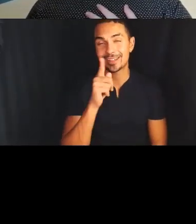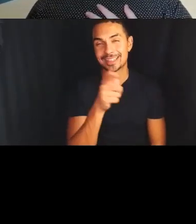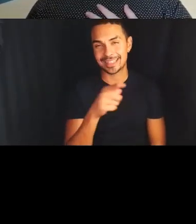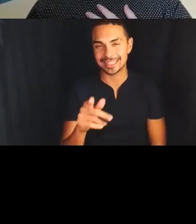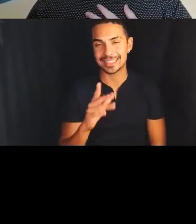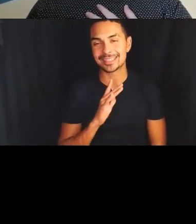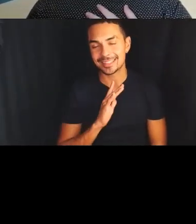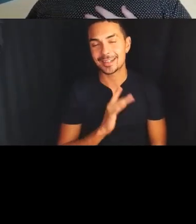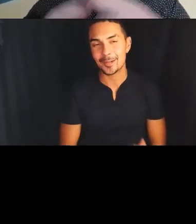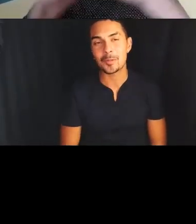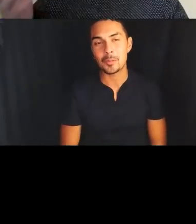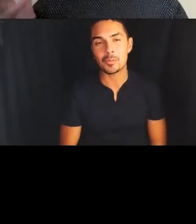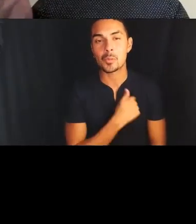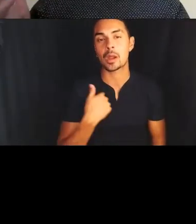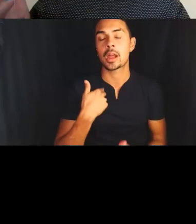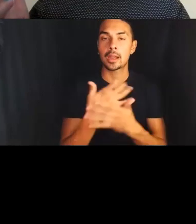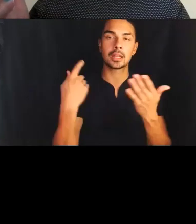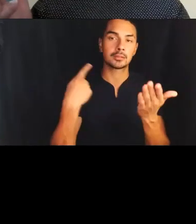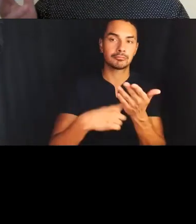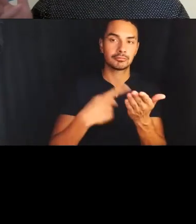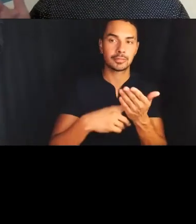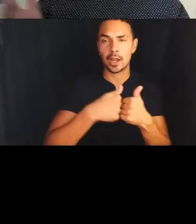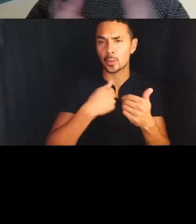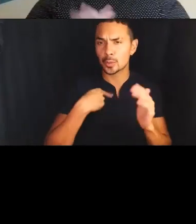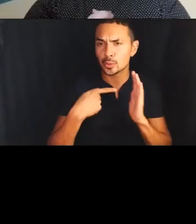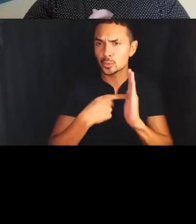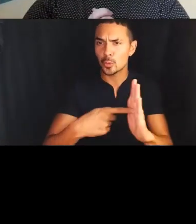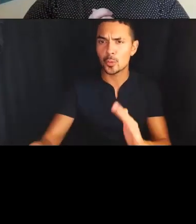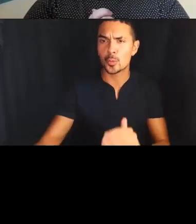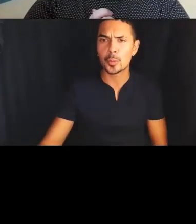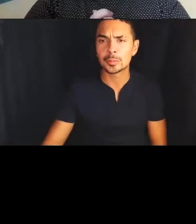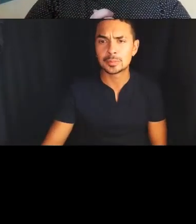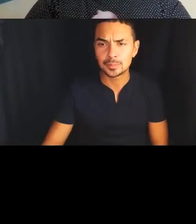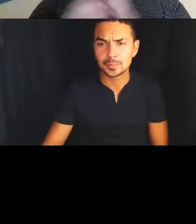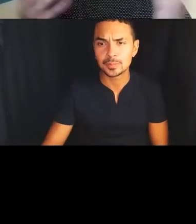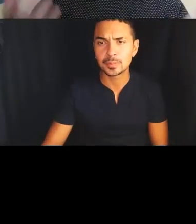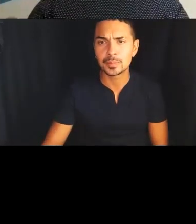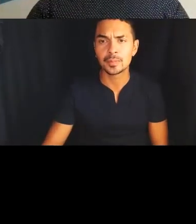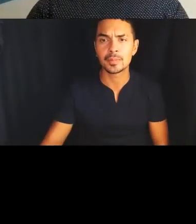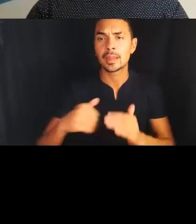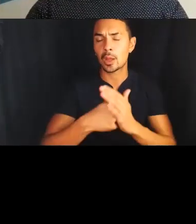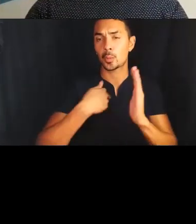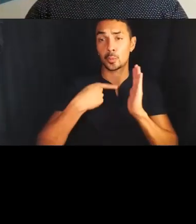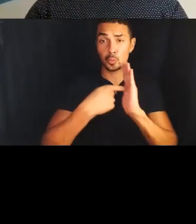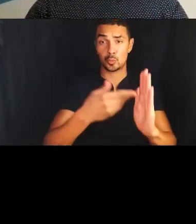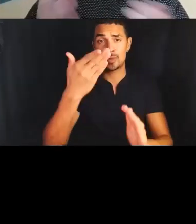We had long discussions about how do we show, how do we show this? And even this chart's not perfect, you know?